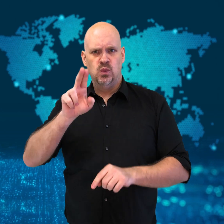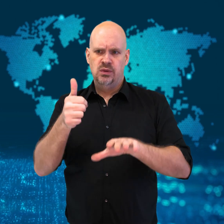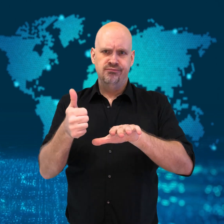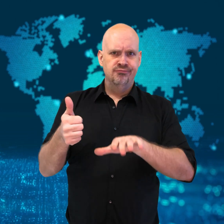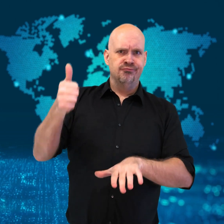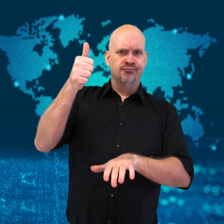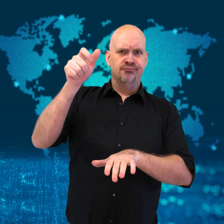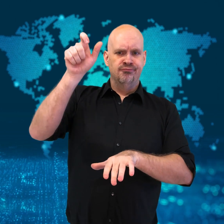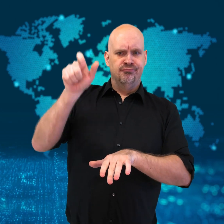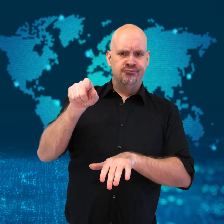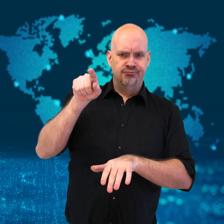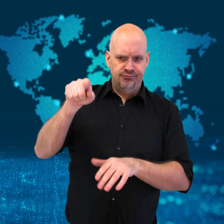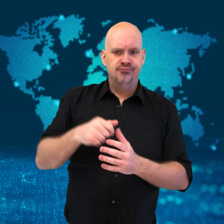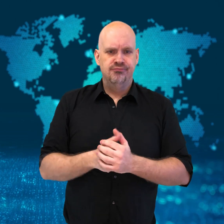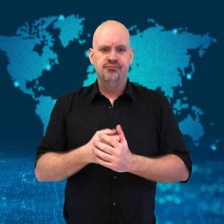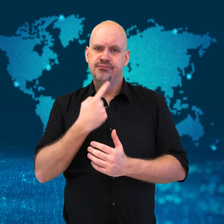Last Friday,